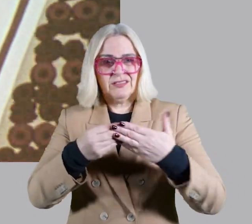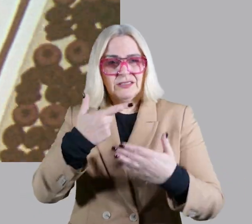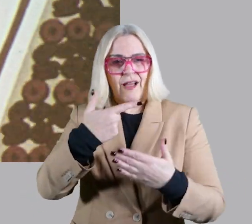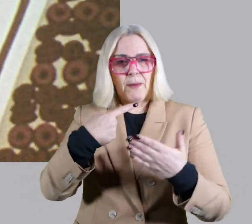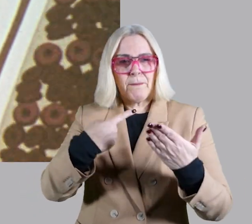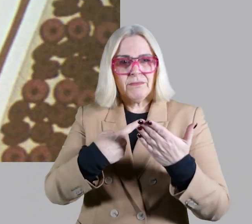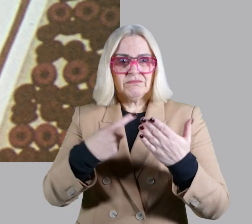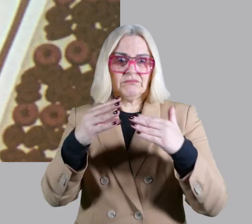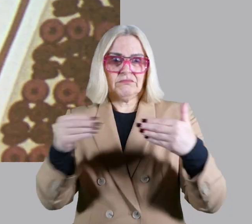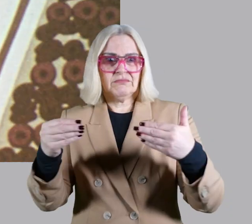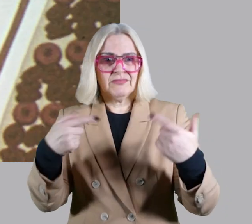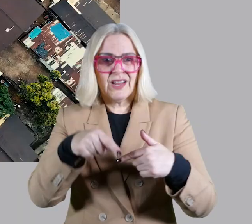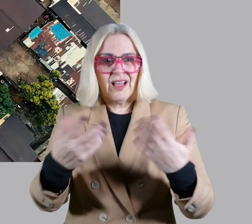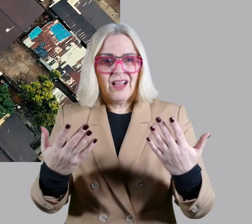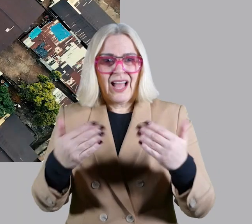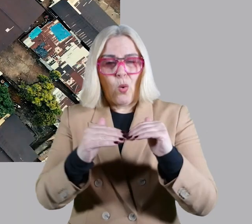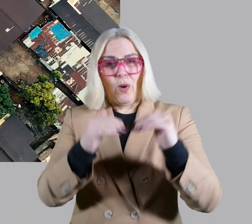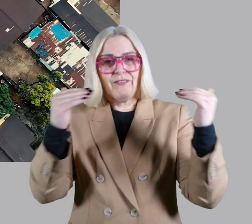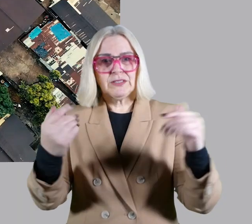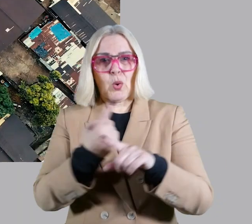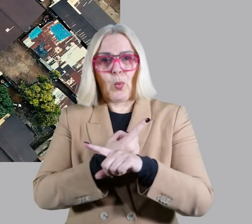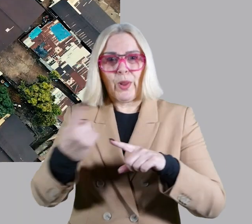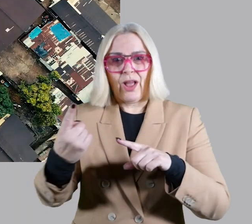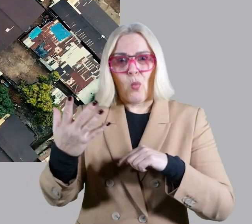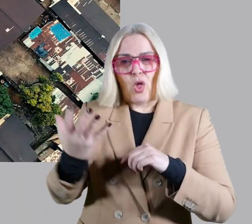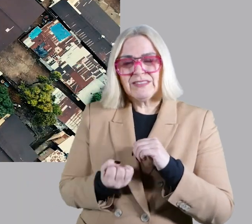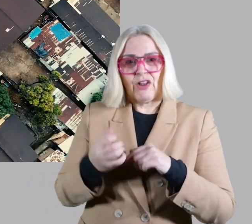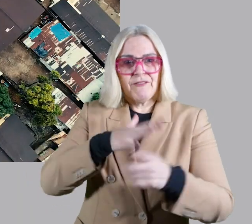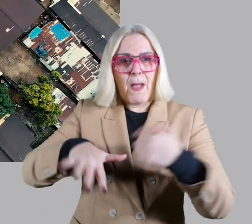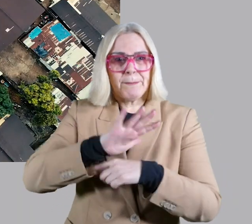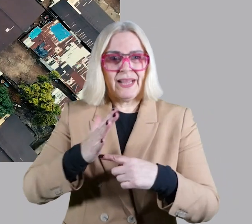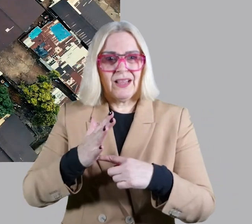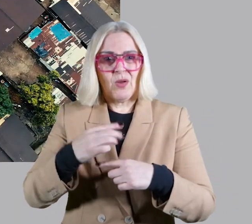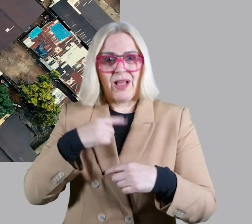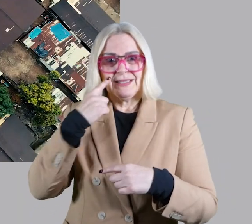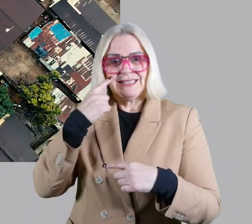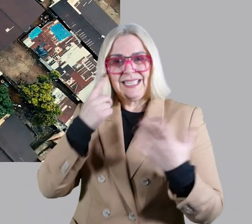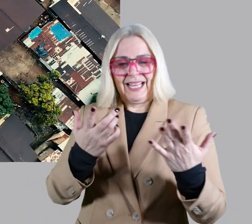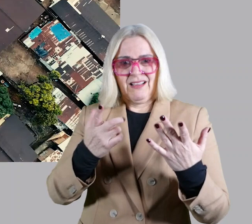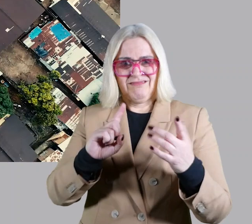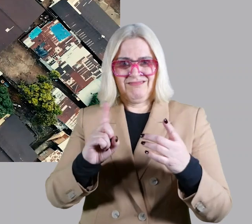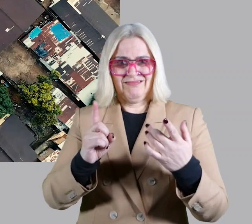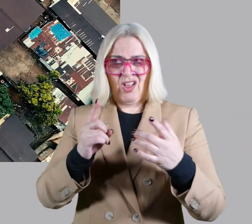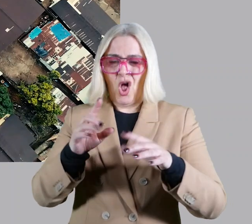costs $7, which is equivalent of a week's worth of salary for a family.